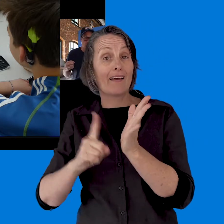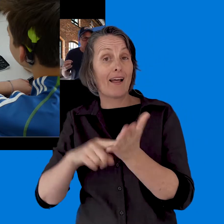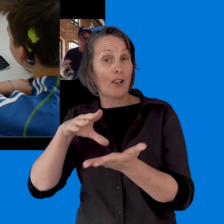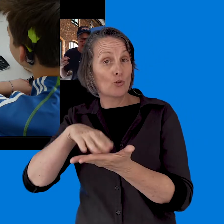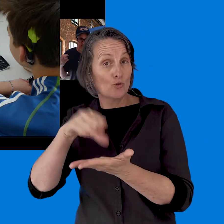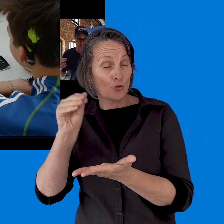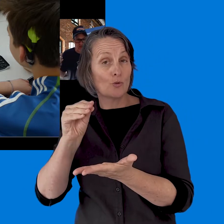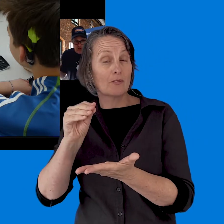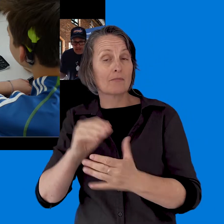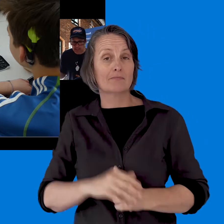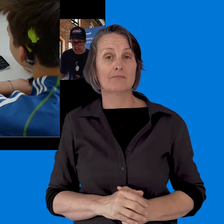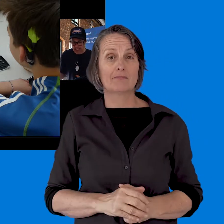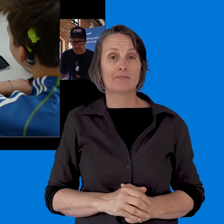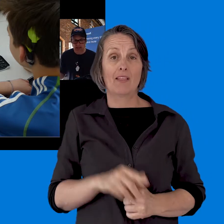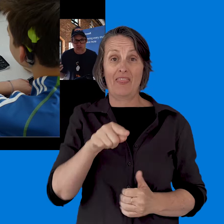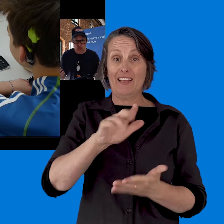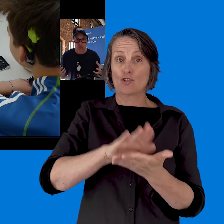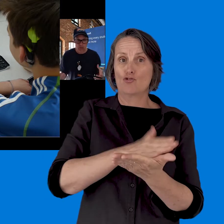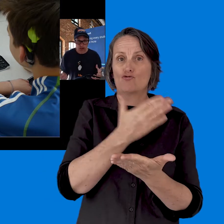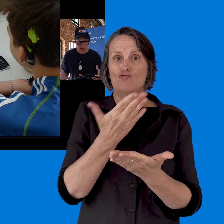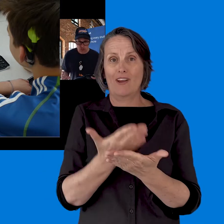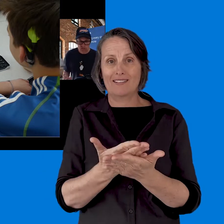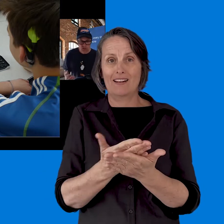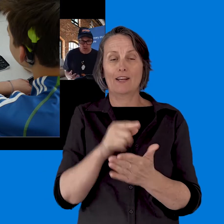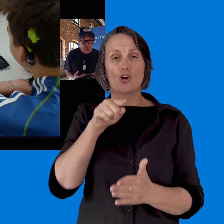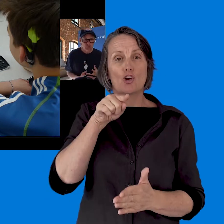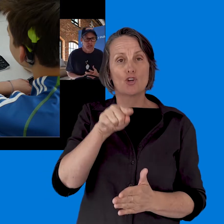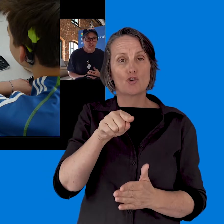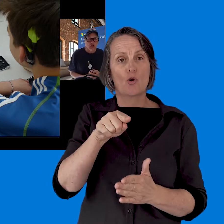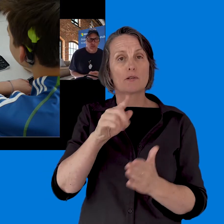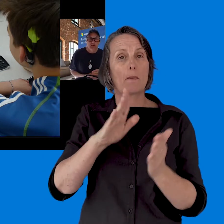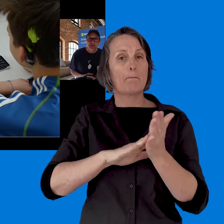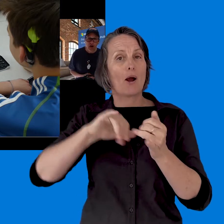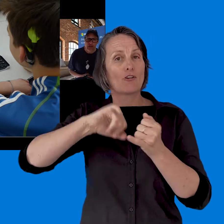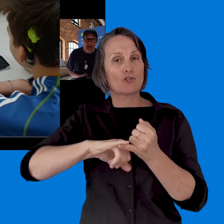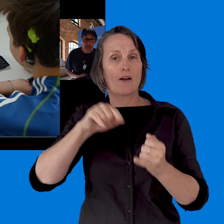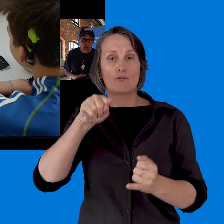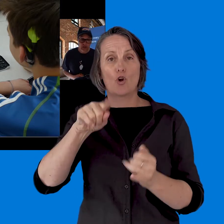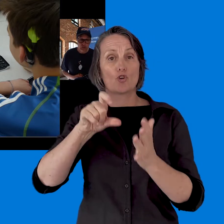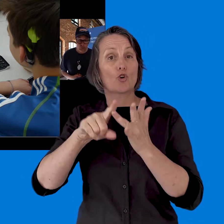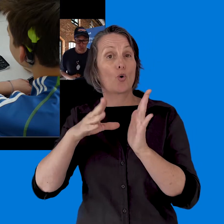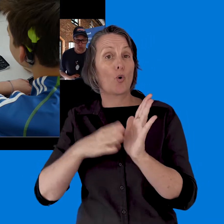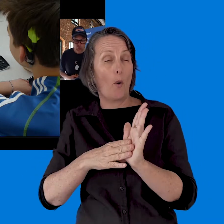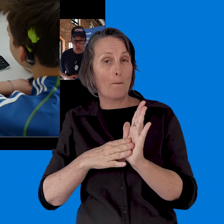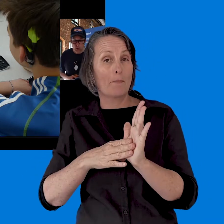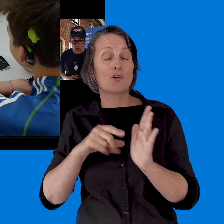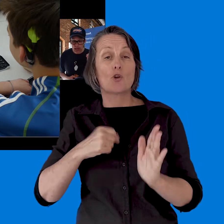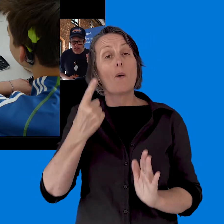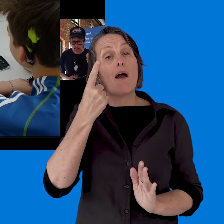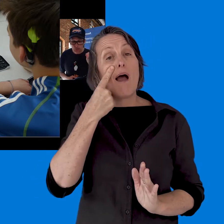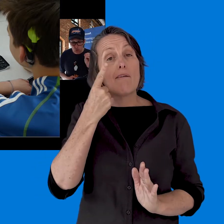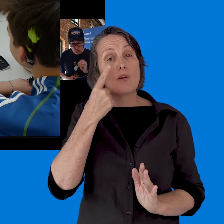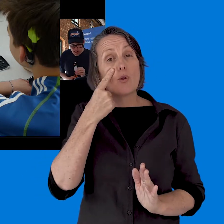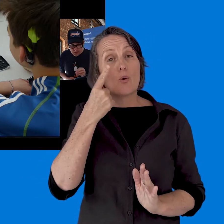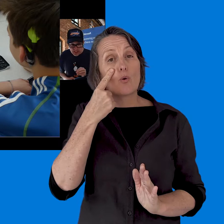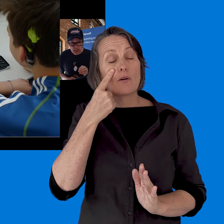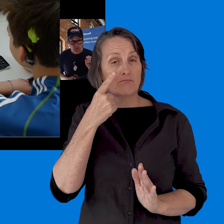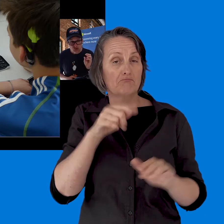So that's a translator.microsoft.com. So you can find that going through your browser,